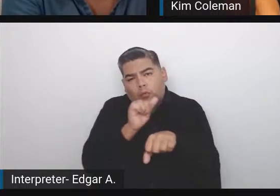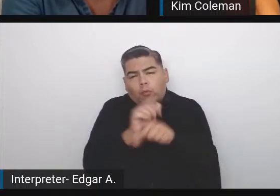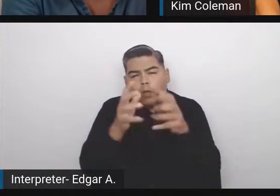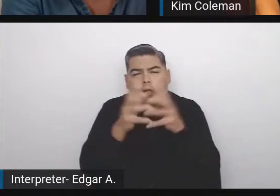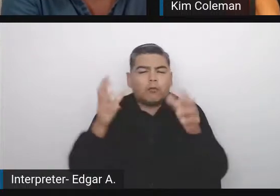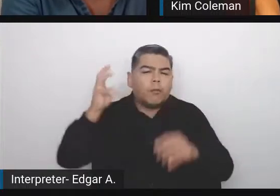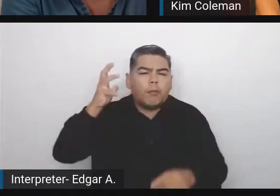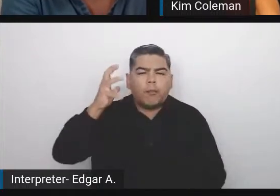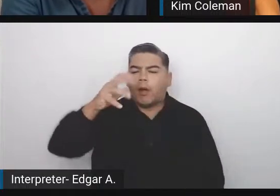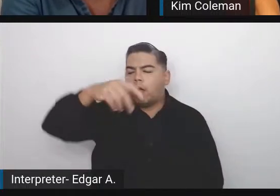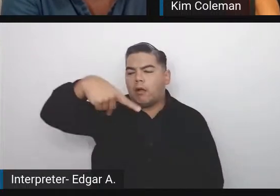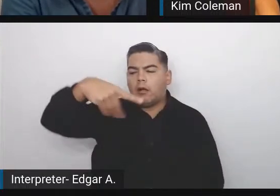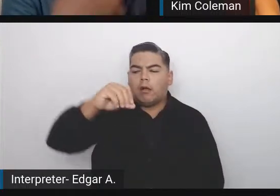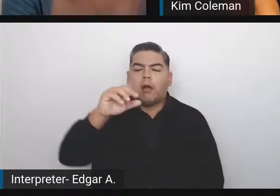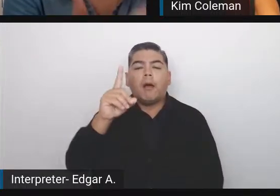Anna Ingeborg Linnet: I'm not sure but we do have a lot of